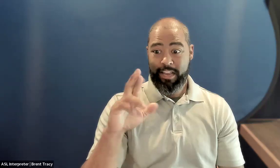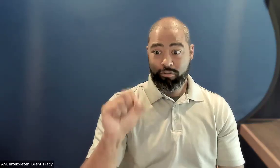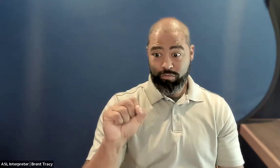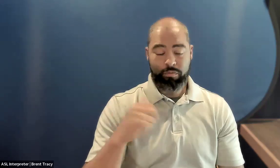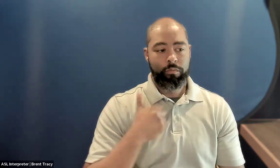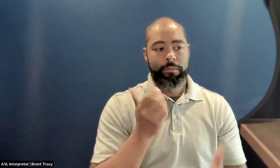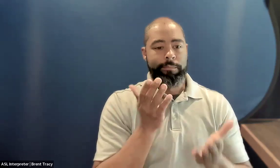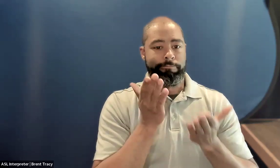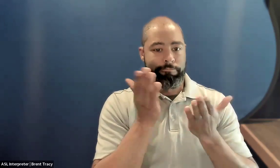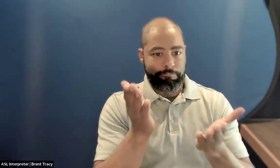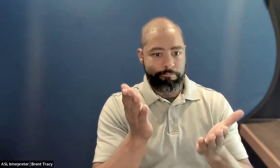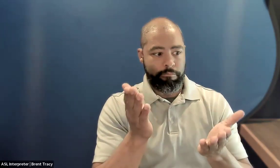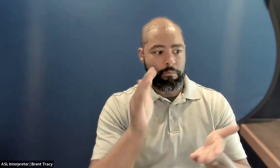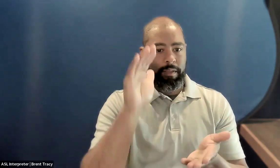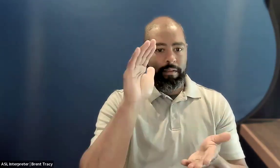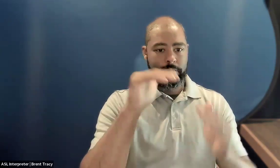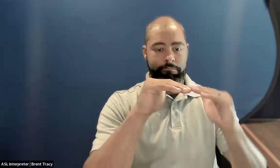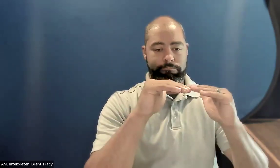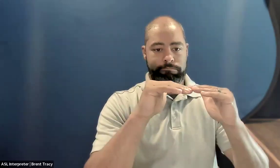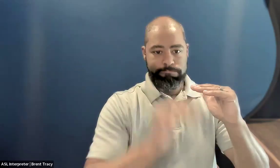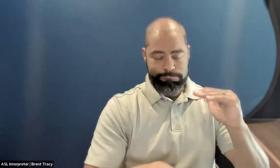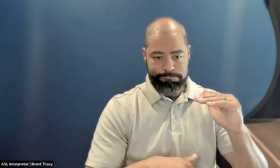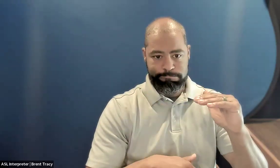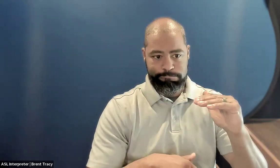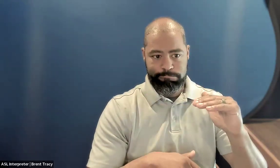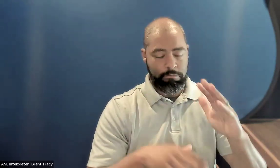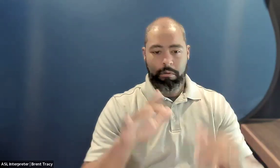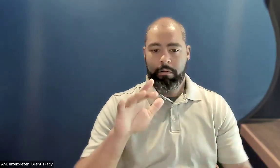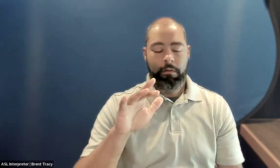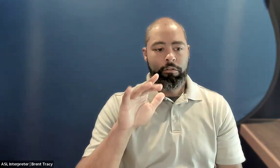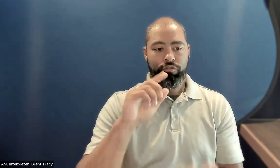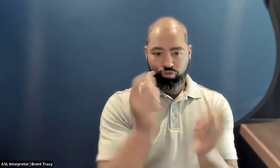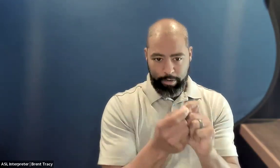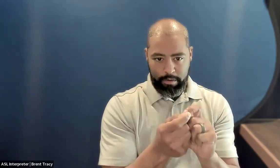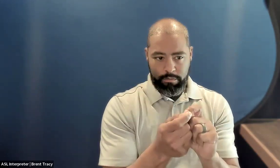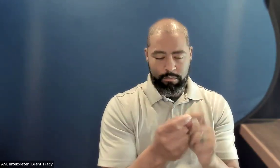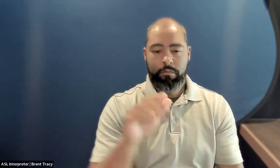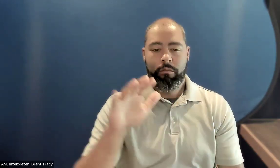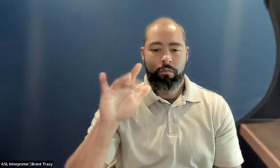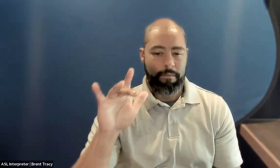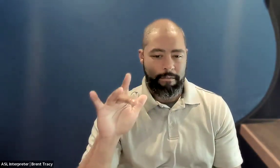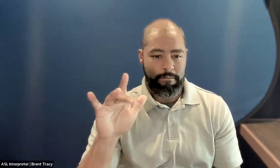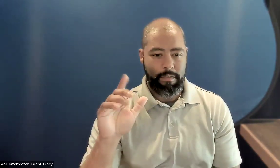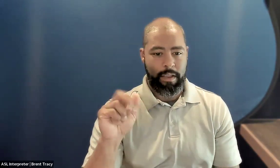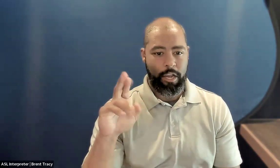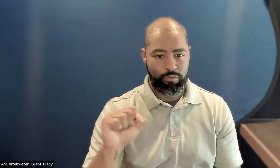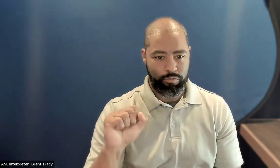So we're also looking at mobile sources, so essentially from new traffic generated by projects.